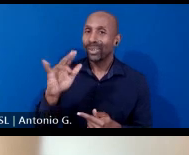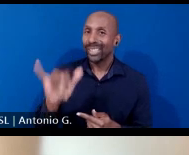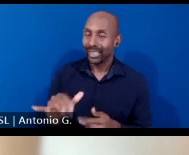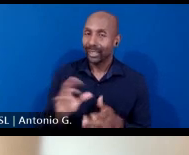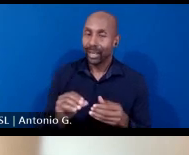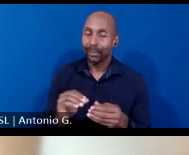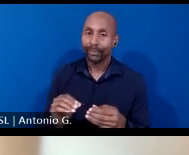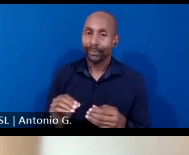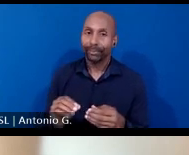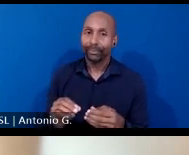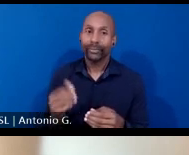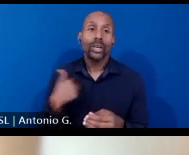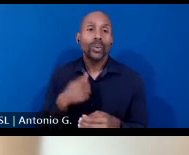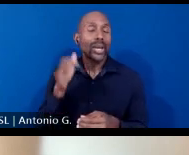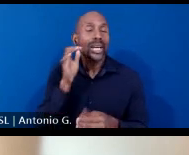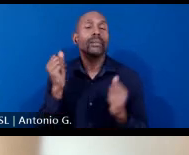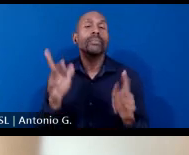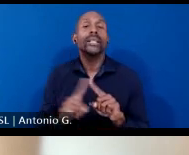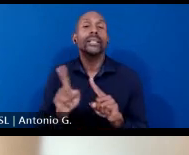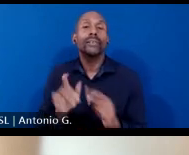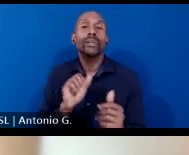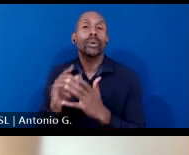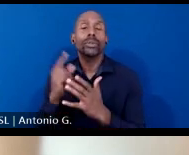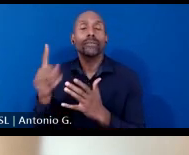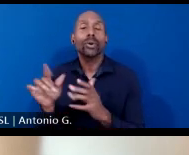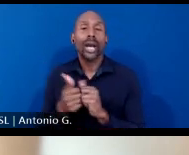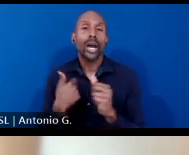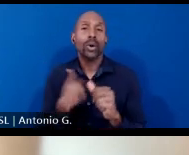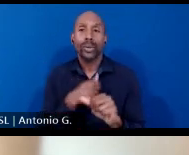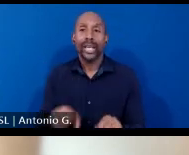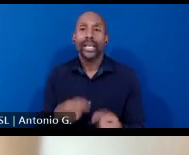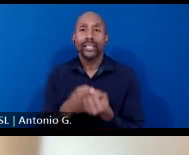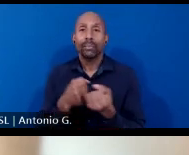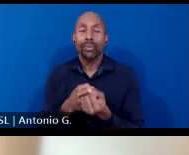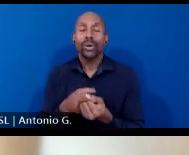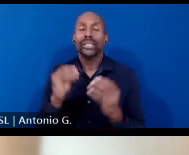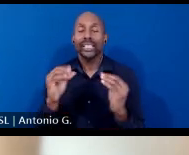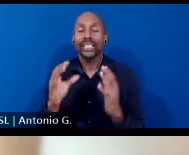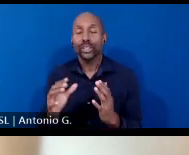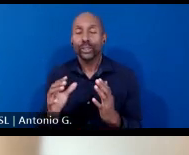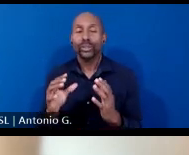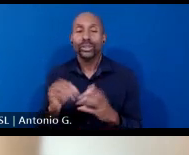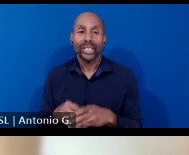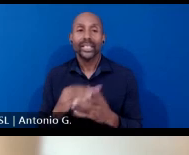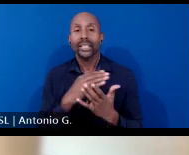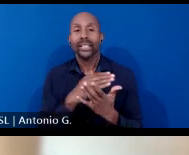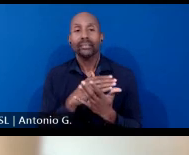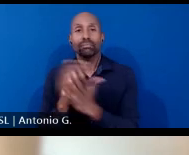different approaches for how to support teachers in, you know, kind of all levels of that pipeline.